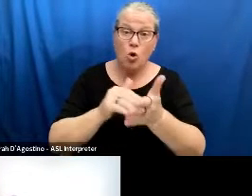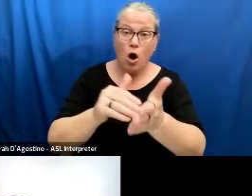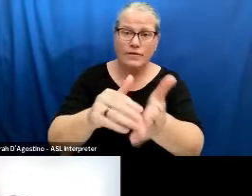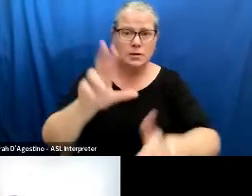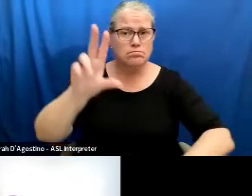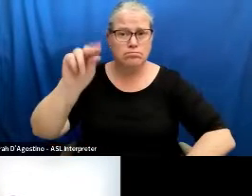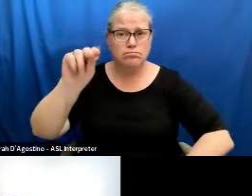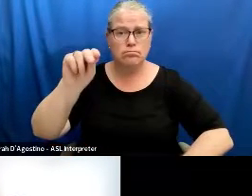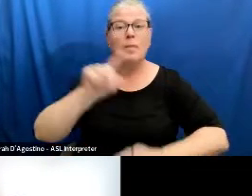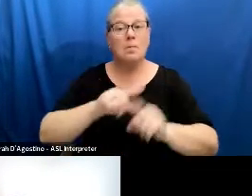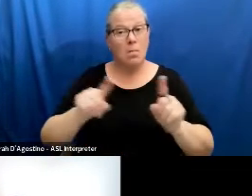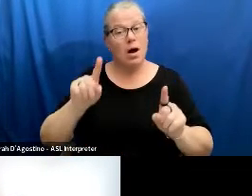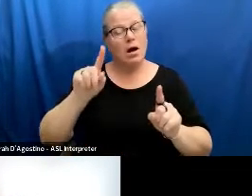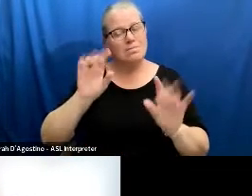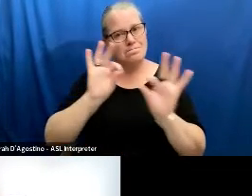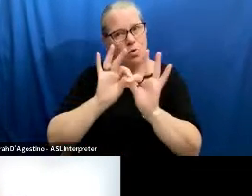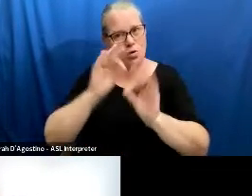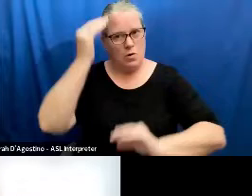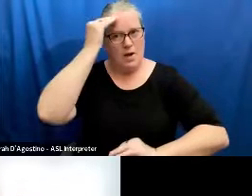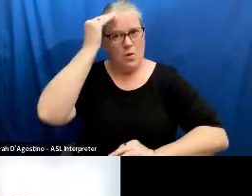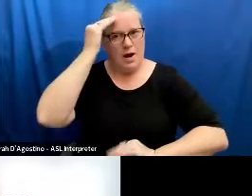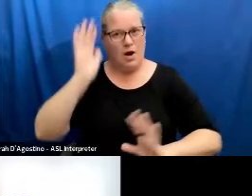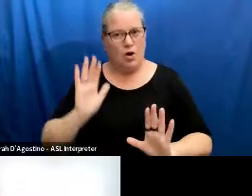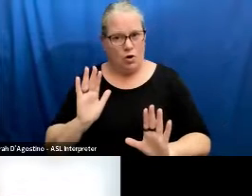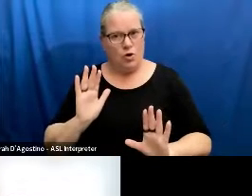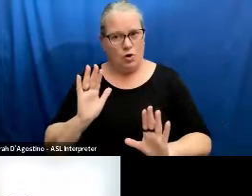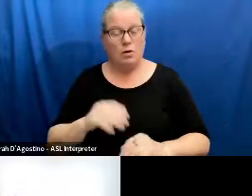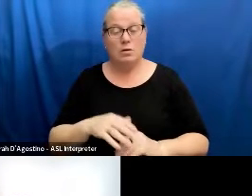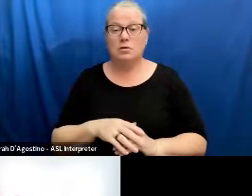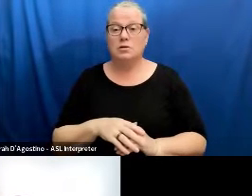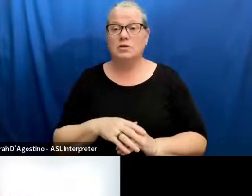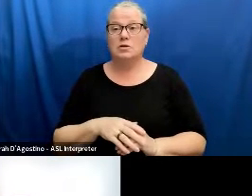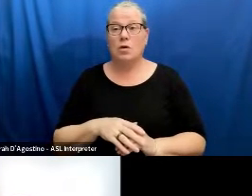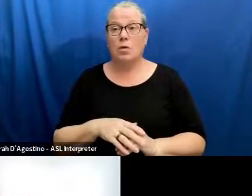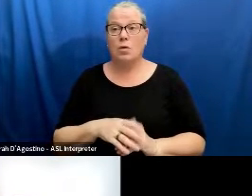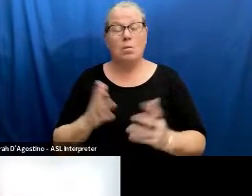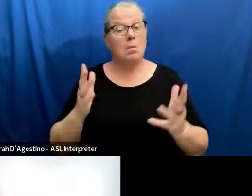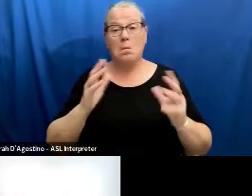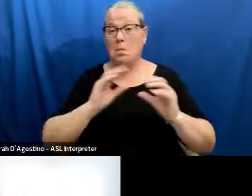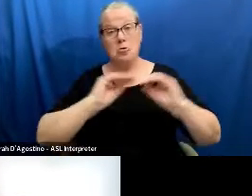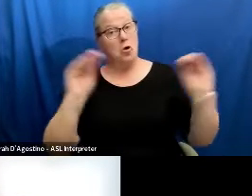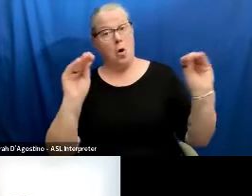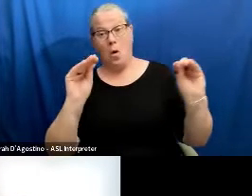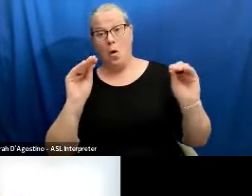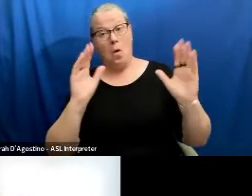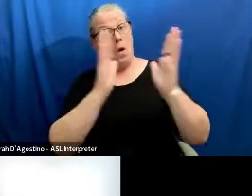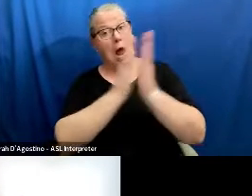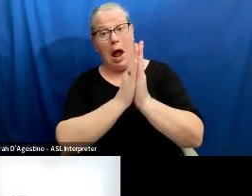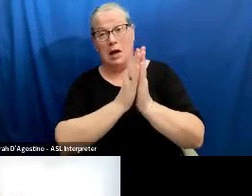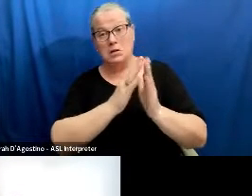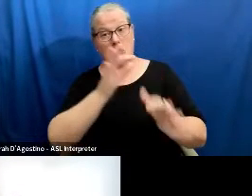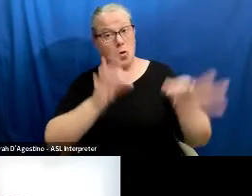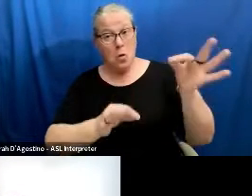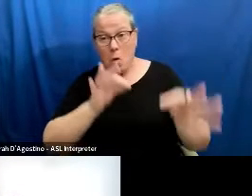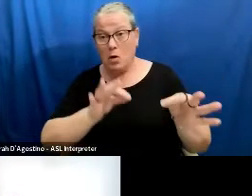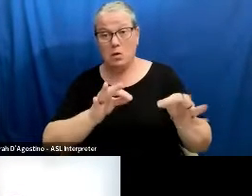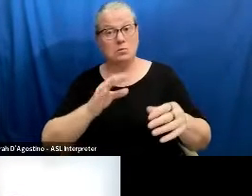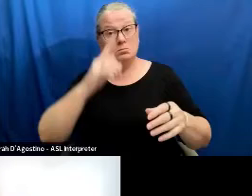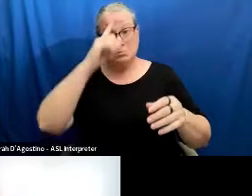aware of so unless there is a probate court order where a probate court judge has said